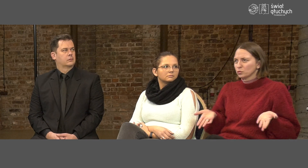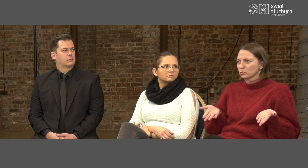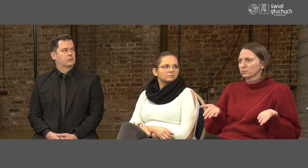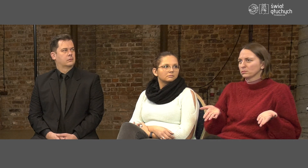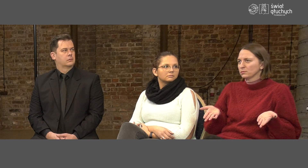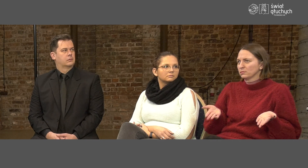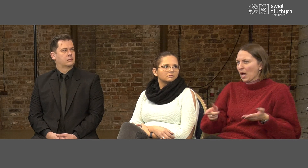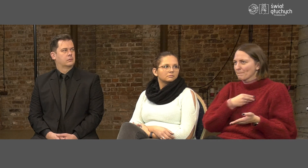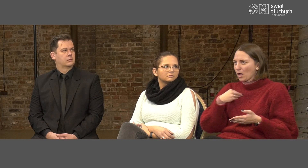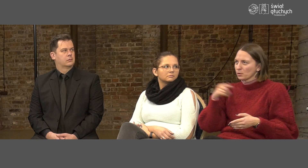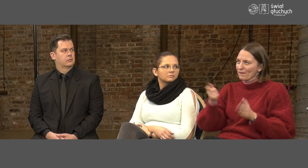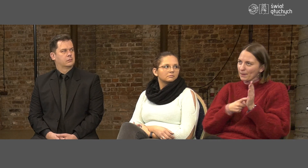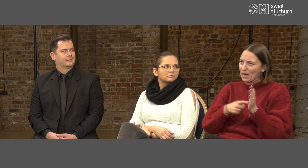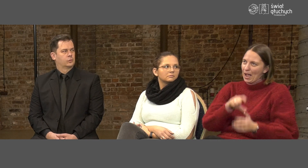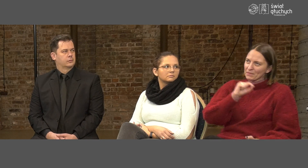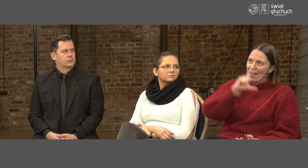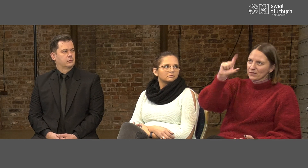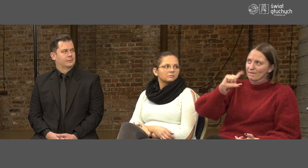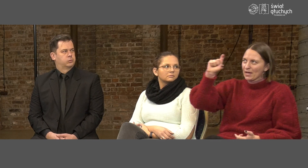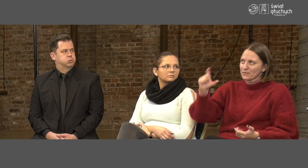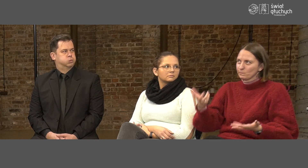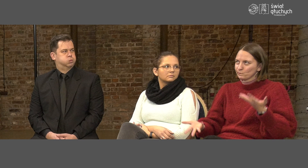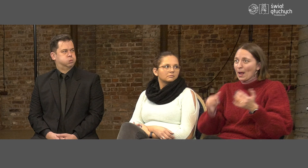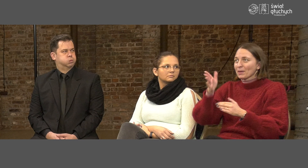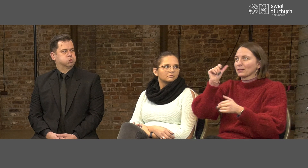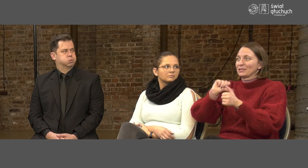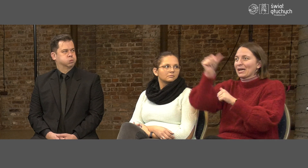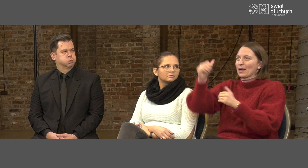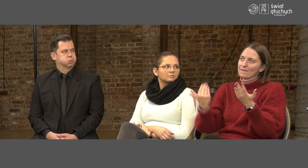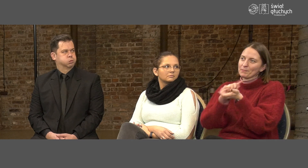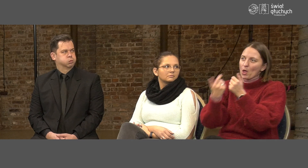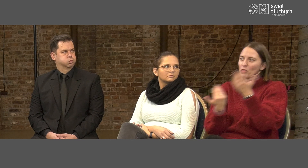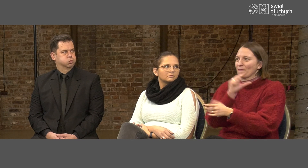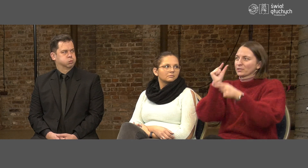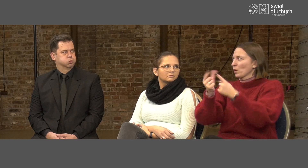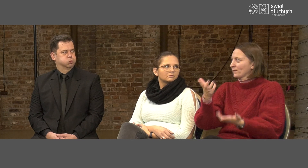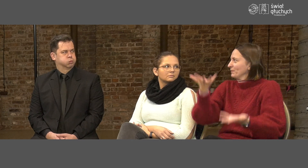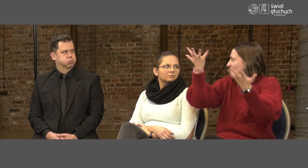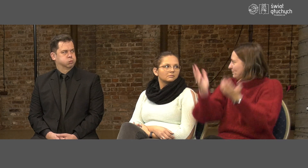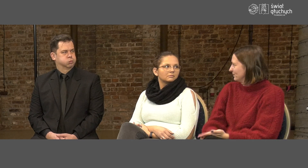But in Poland, they insist on uppercase "D," lowercase "d." And next year, what? A new word will appear? I don't know.